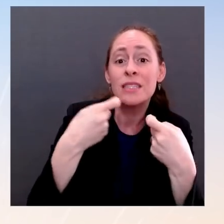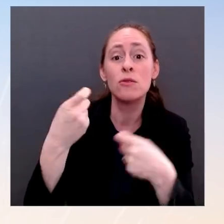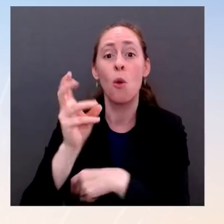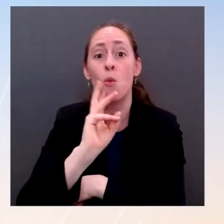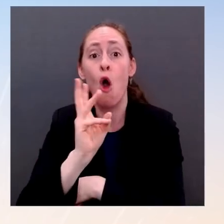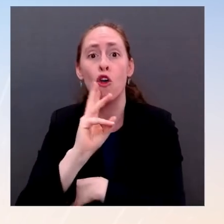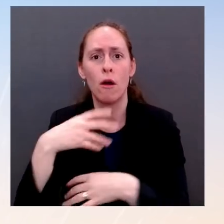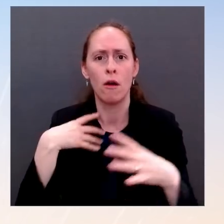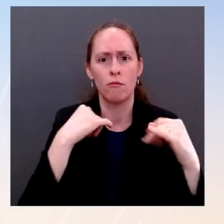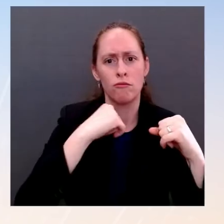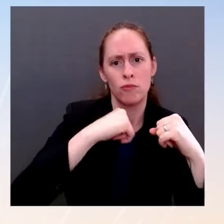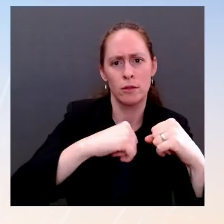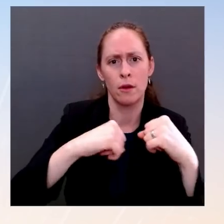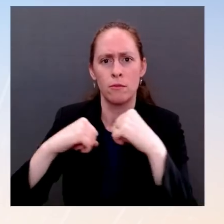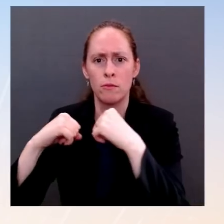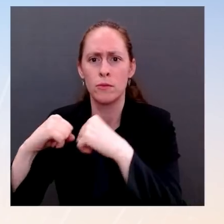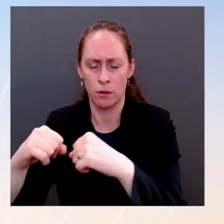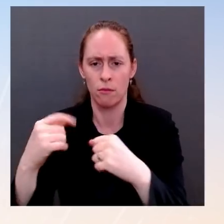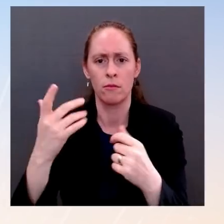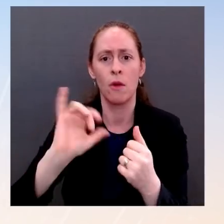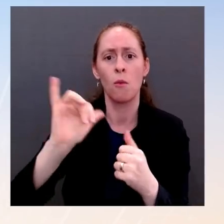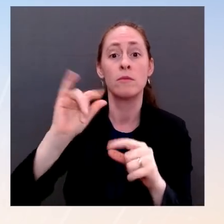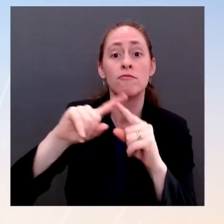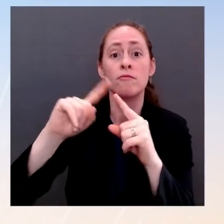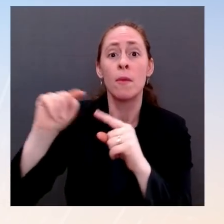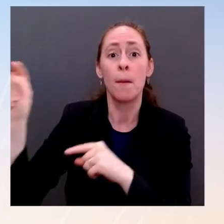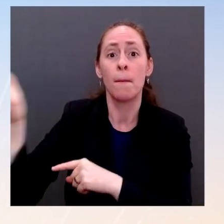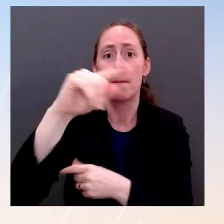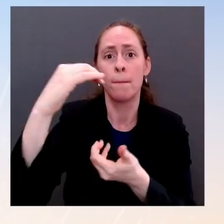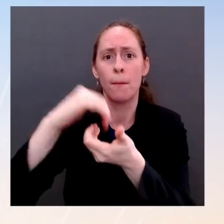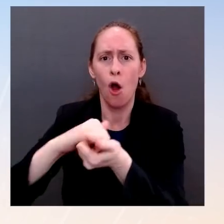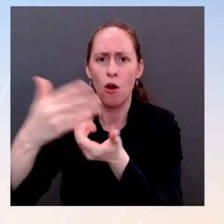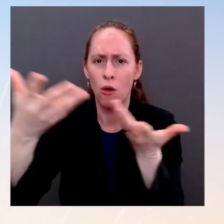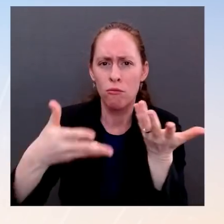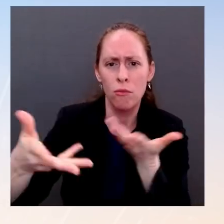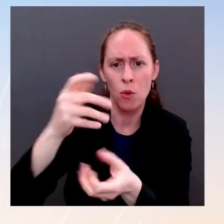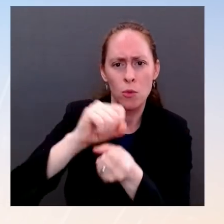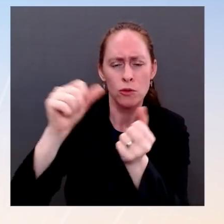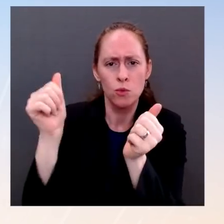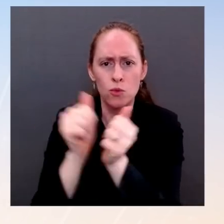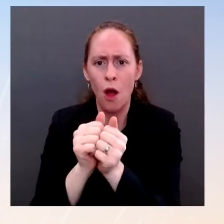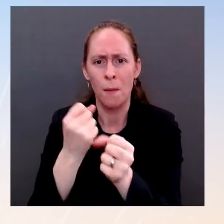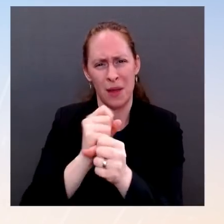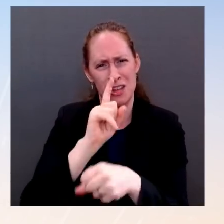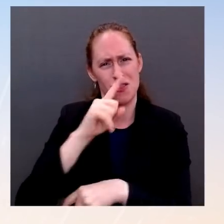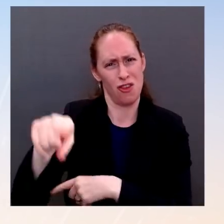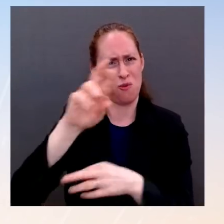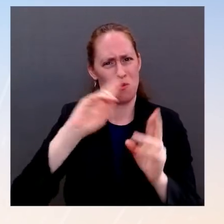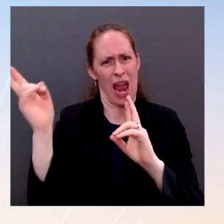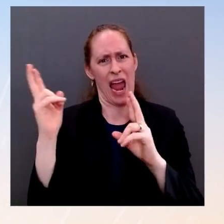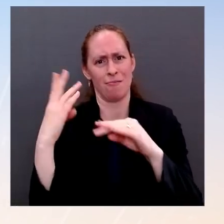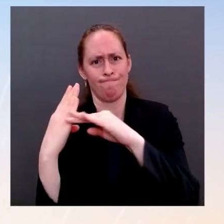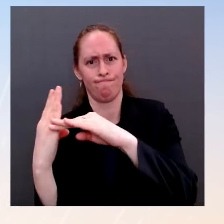and put in place the cybersecurity defenses, like encryption and multifactor authentication, that make cyberattacks harder